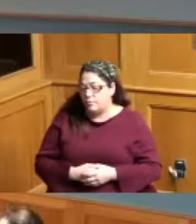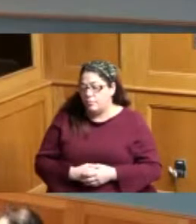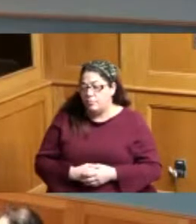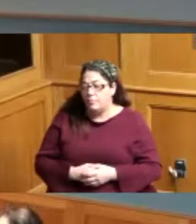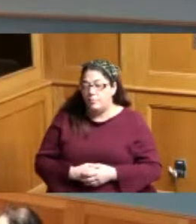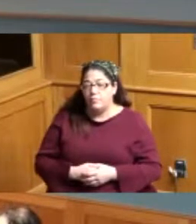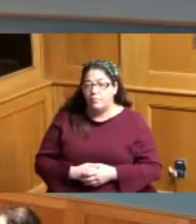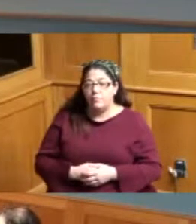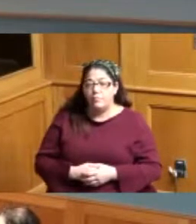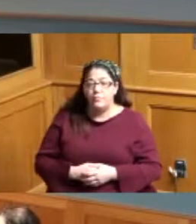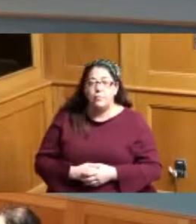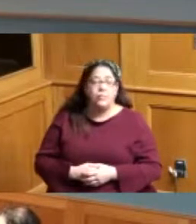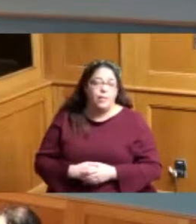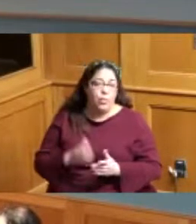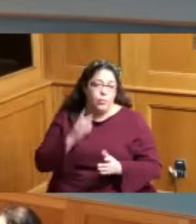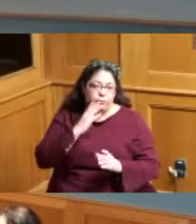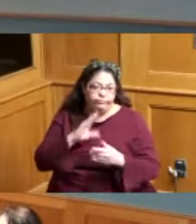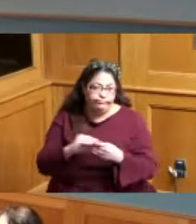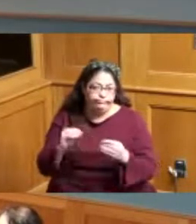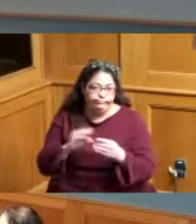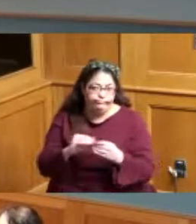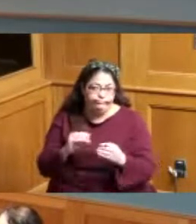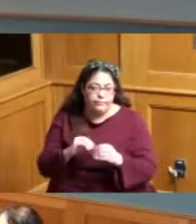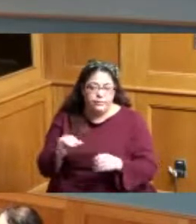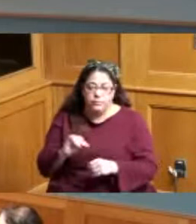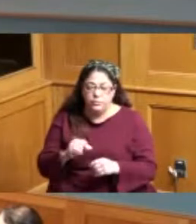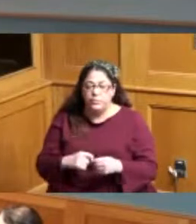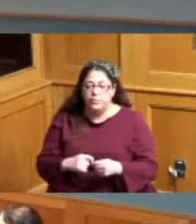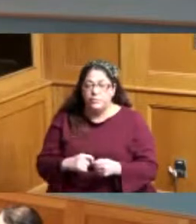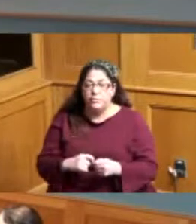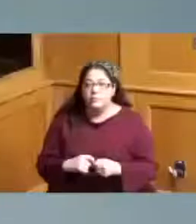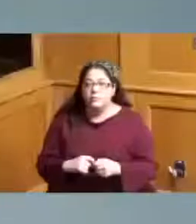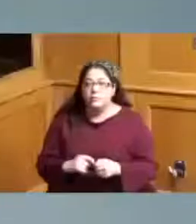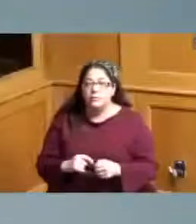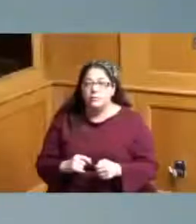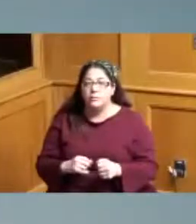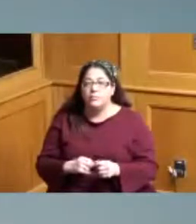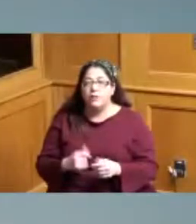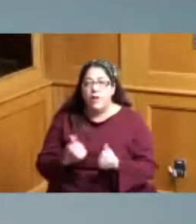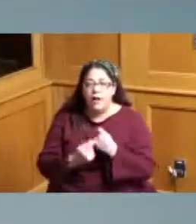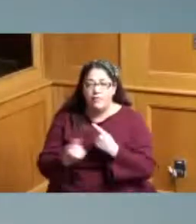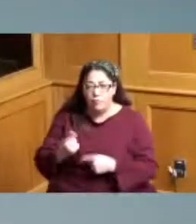qualify this with the idea that we evident as everyone probably knows we are facing a